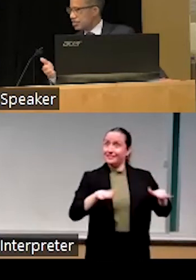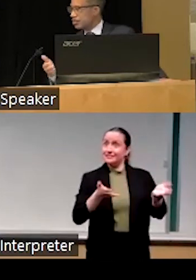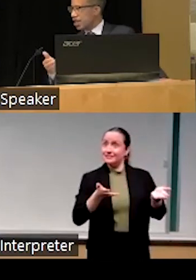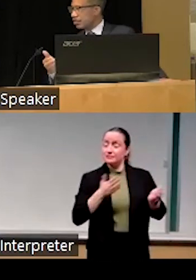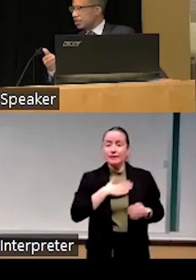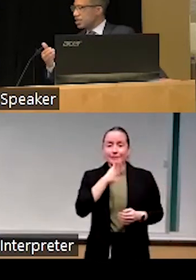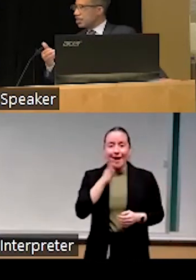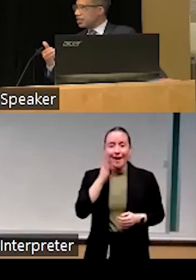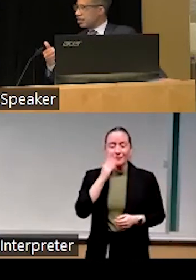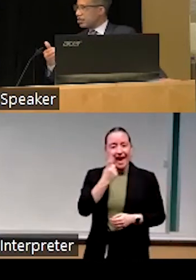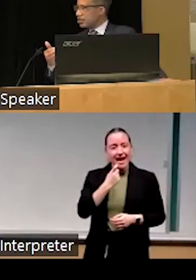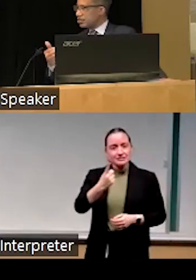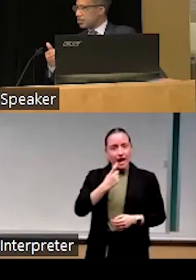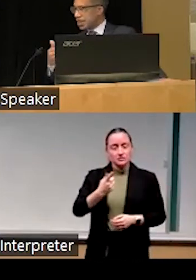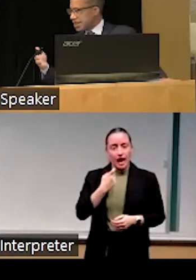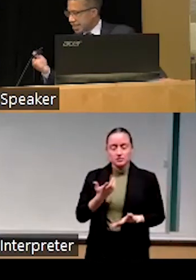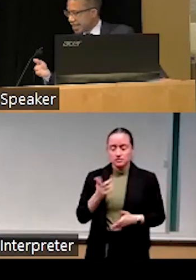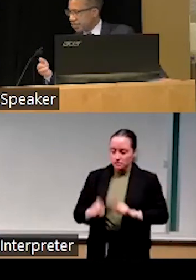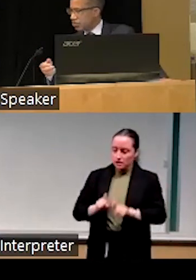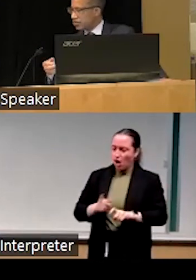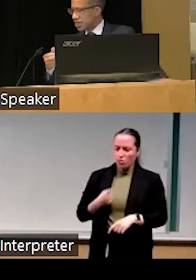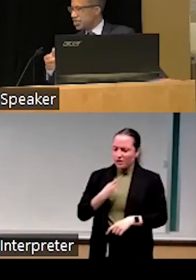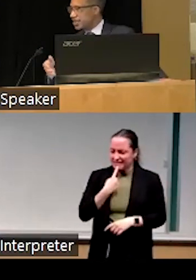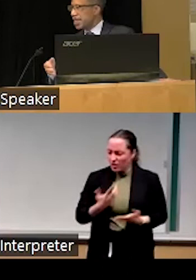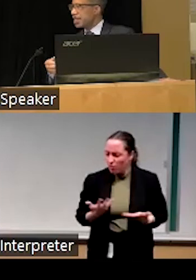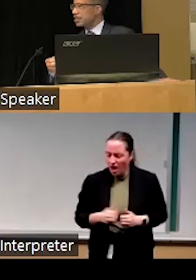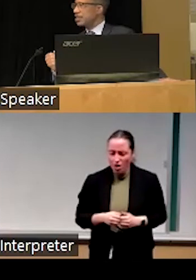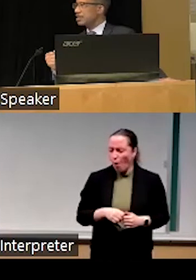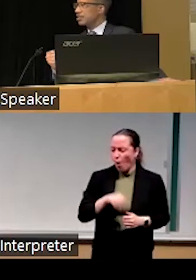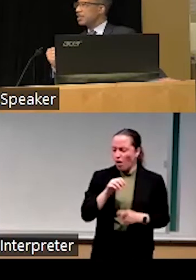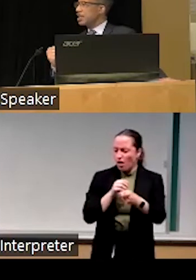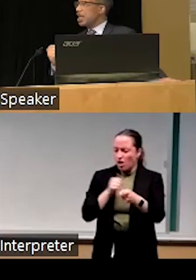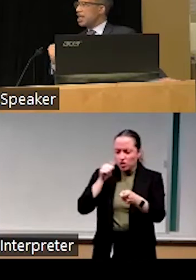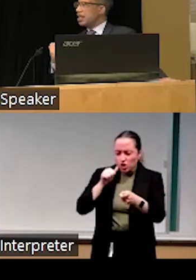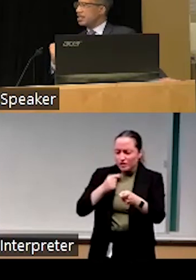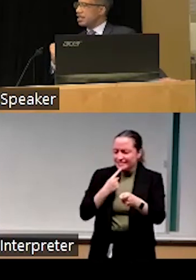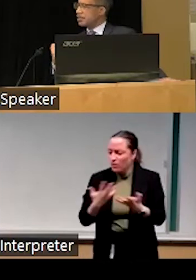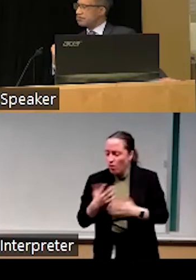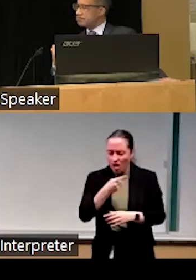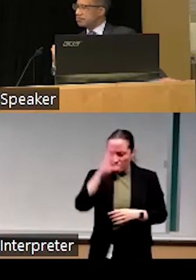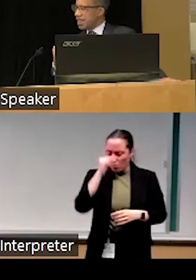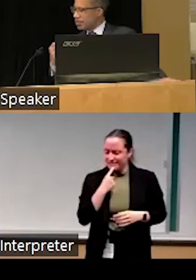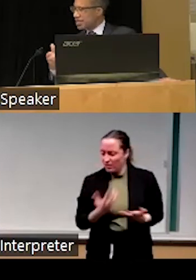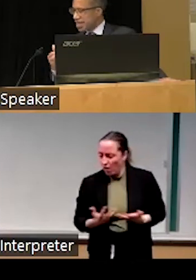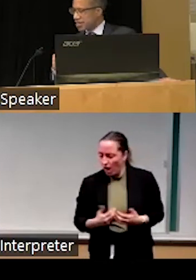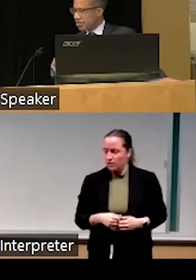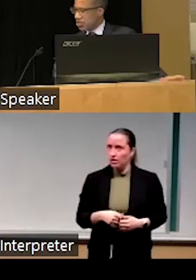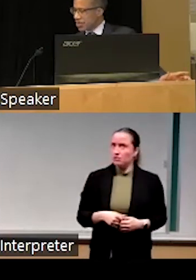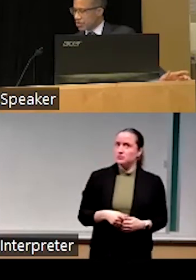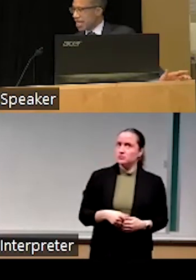about you know what did he say or what did she say and and um and I would say that you know they were